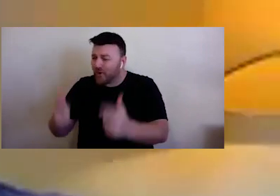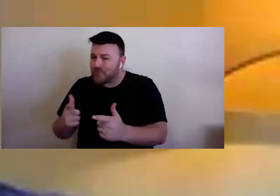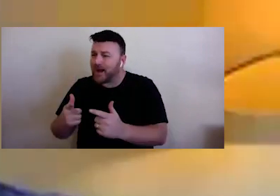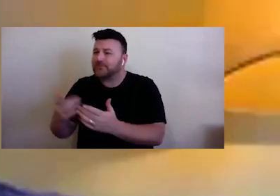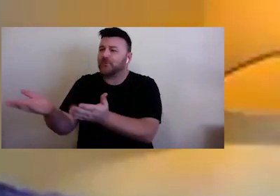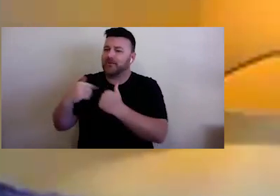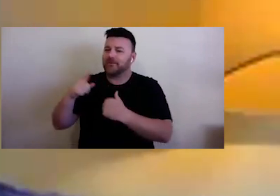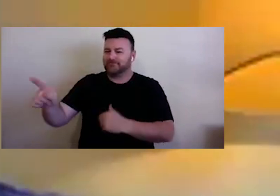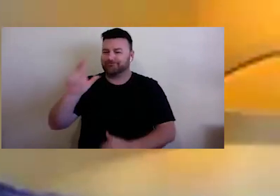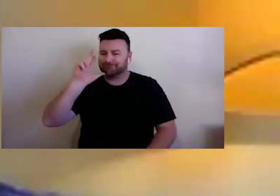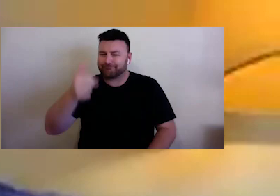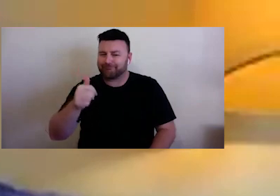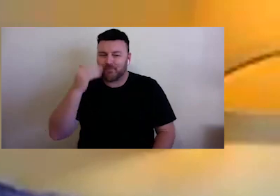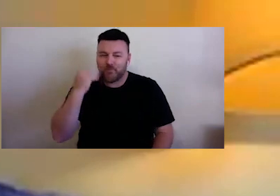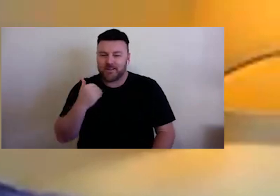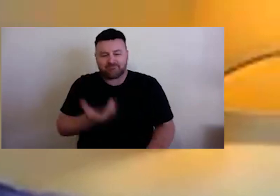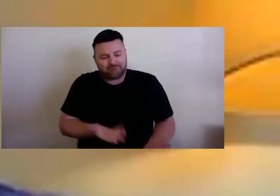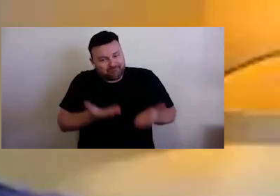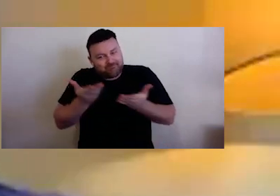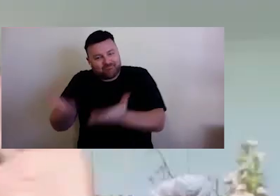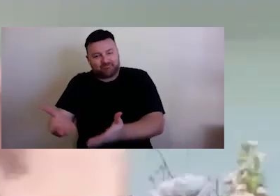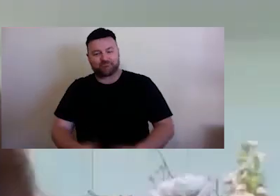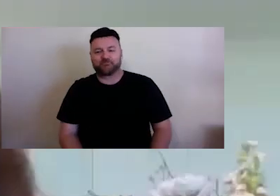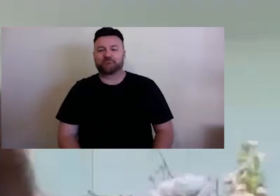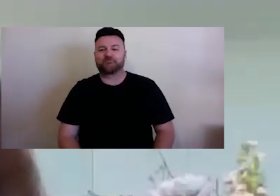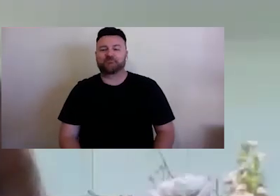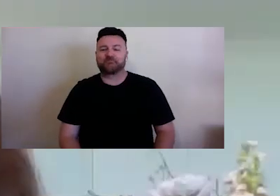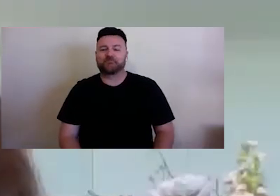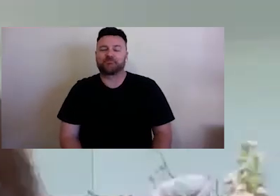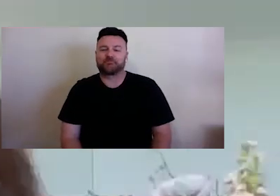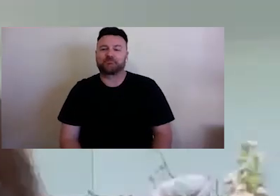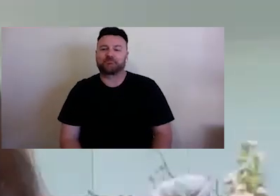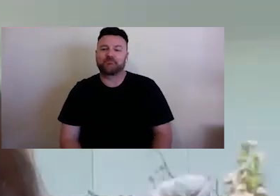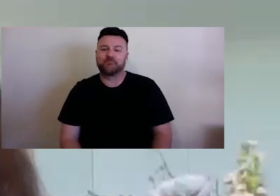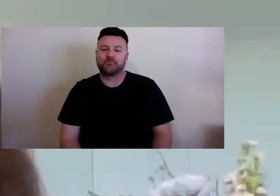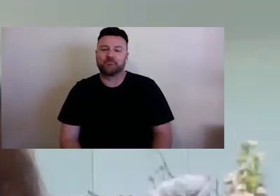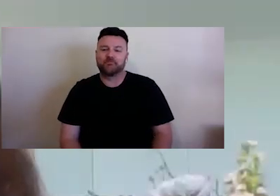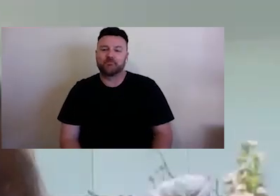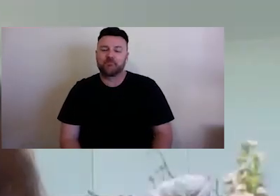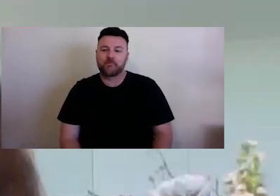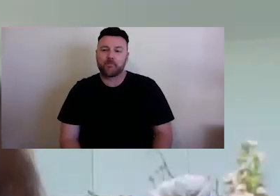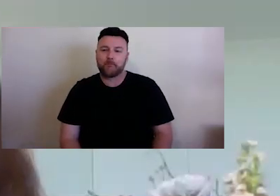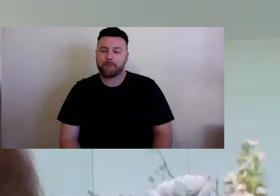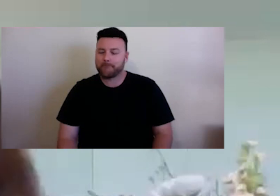gorgeous, woman >> Take it away. >> TERRI JANKE: Thank you. Hello,